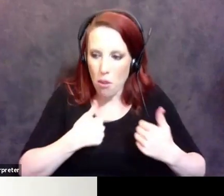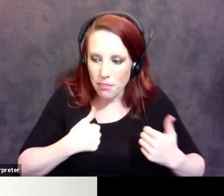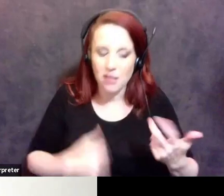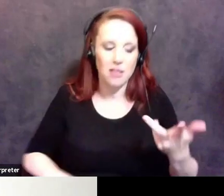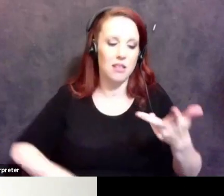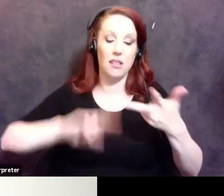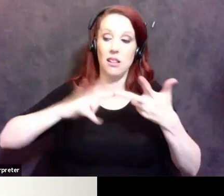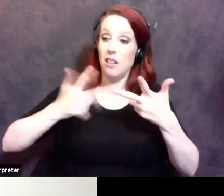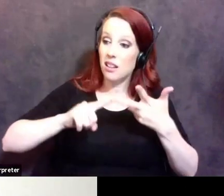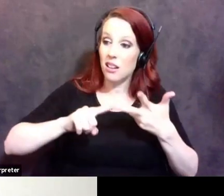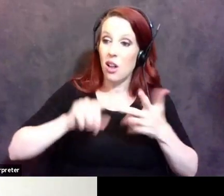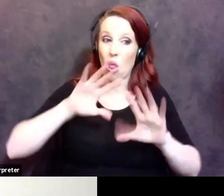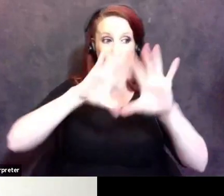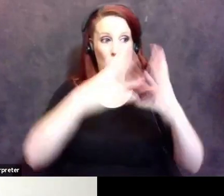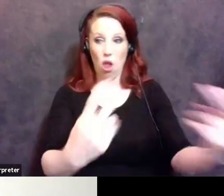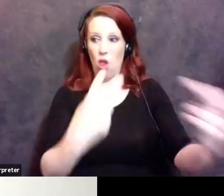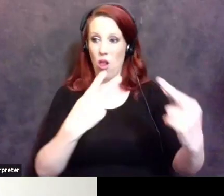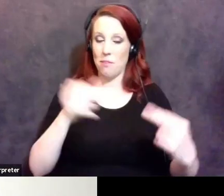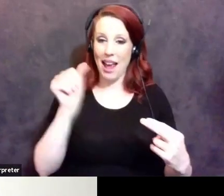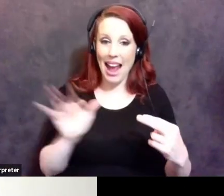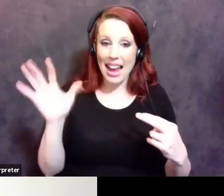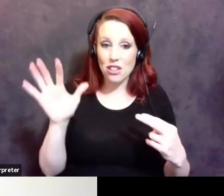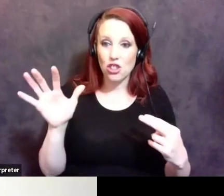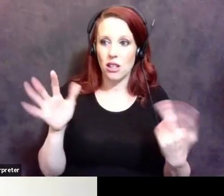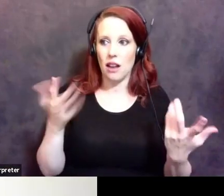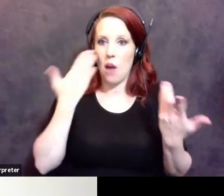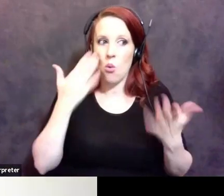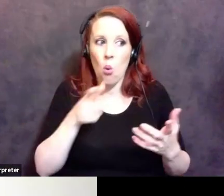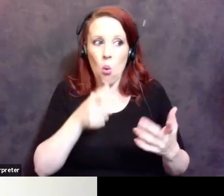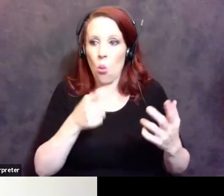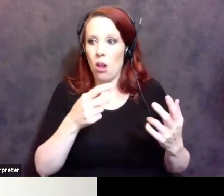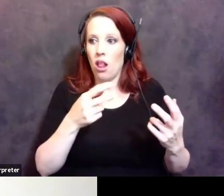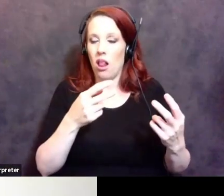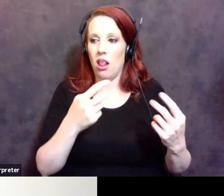person and I don't know who is going to say what to me and who can potentially attack